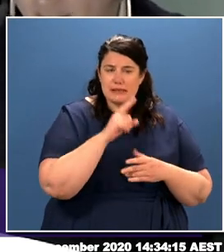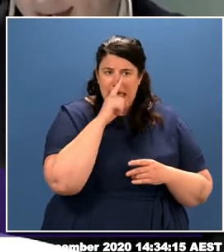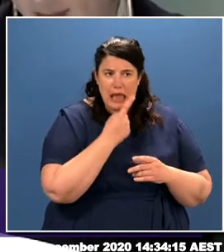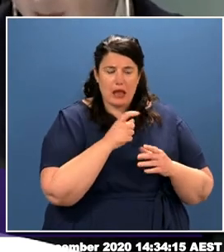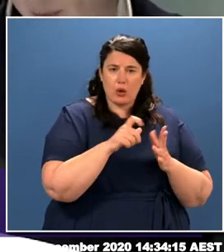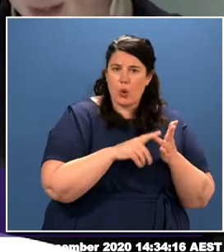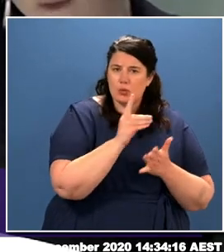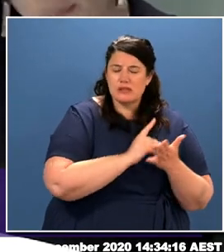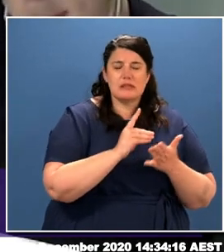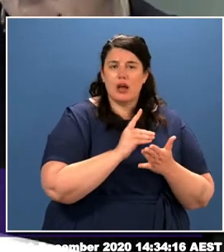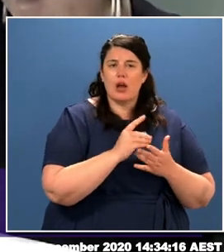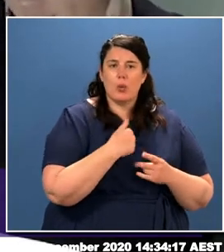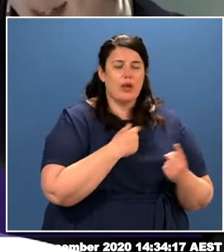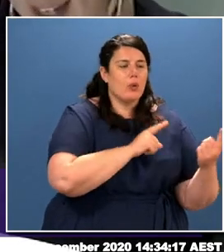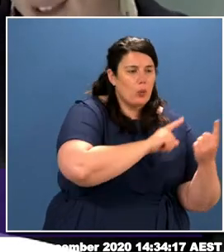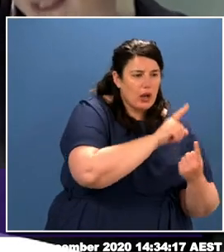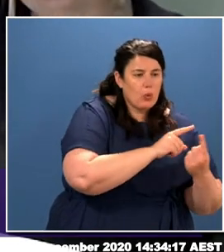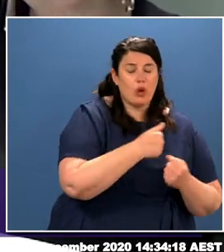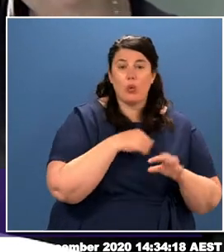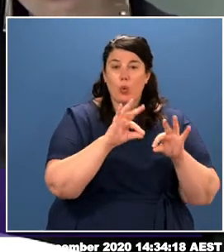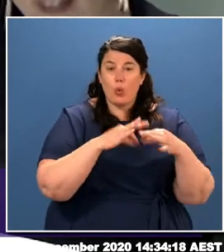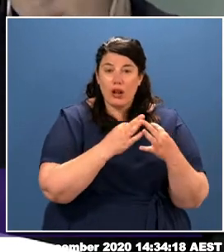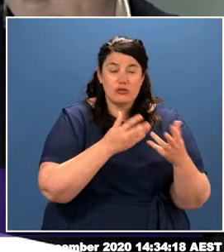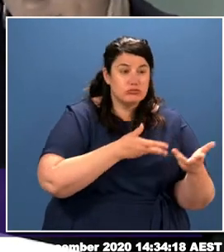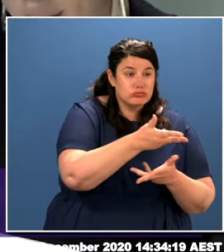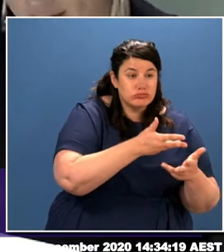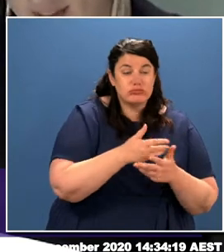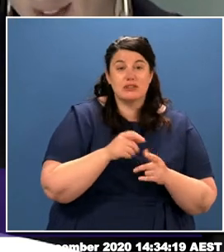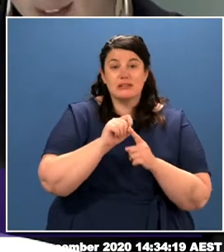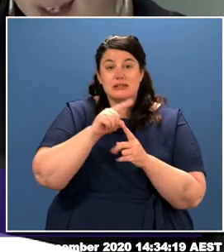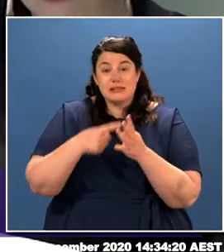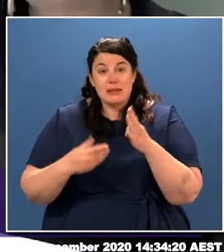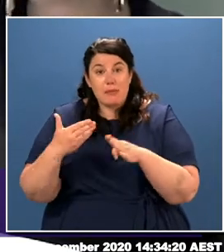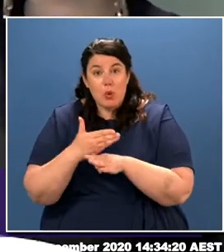We spoke with LGBTI organisations, Disability Employment Services, we also